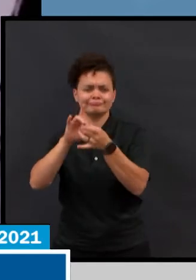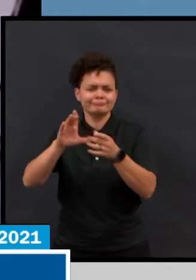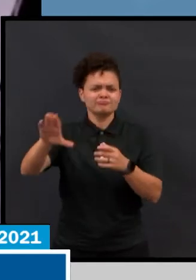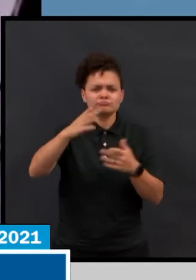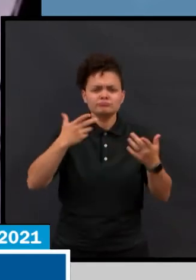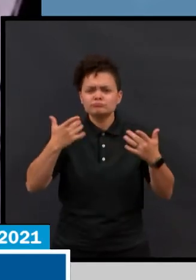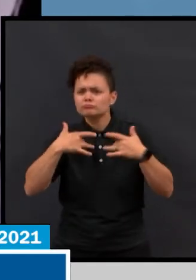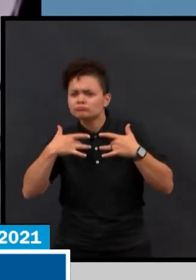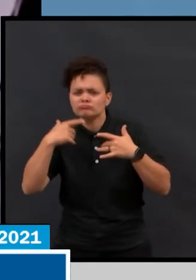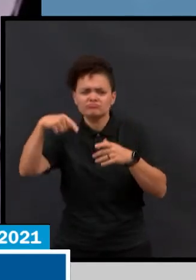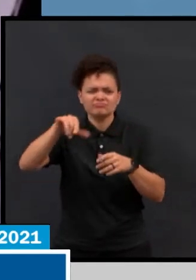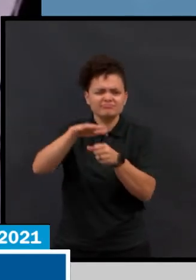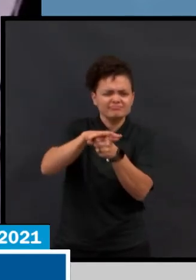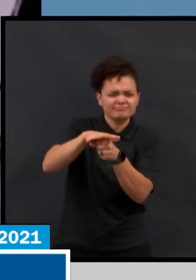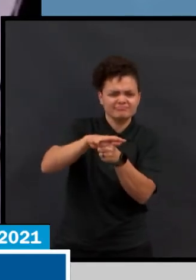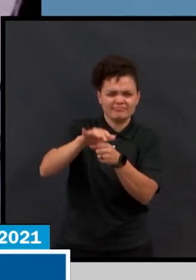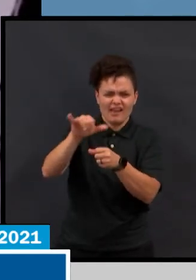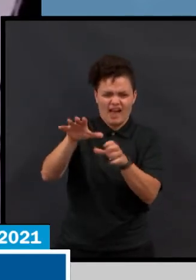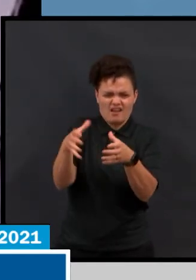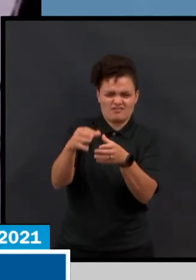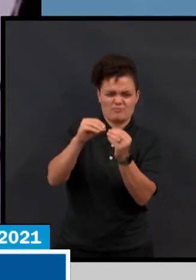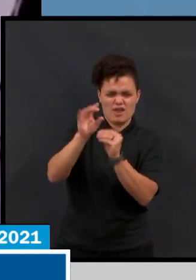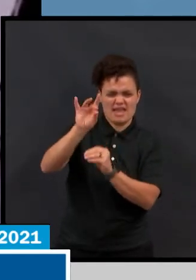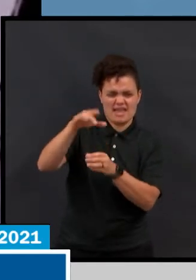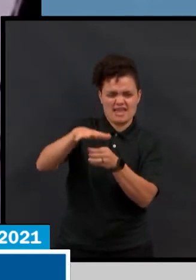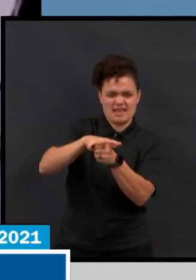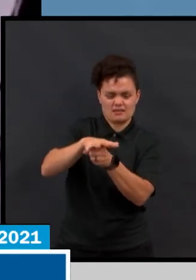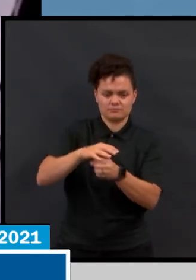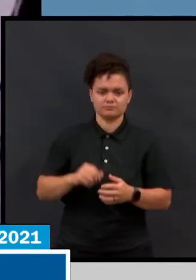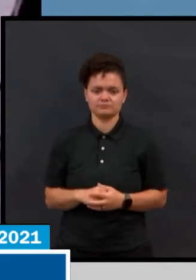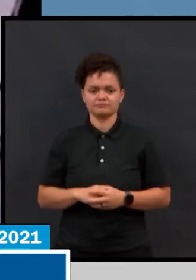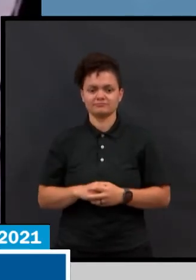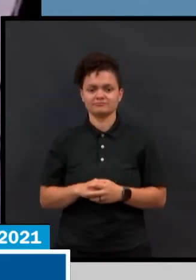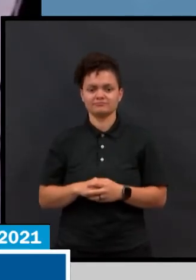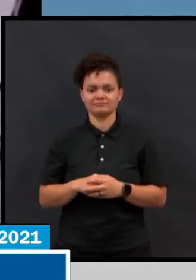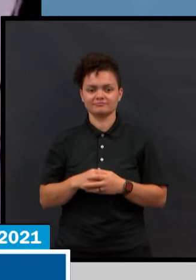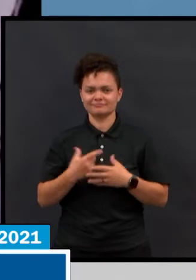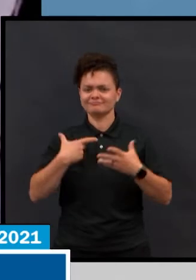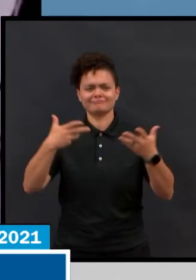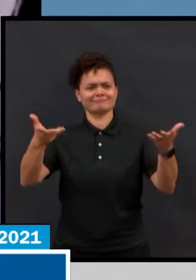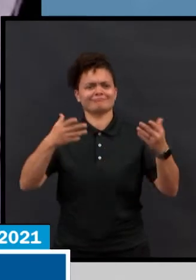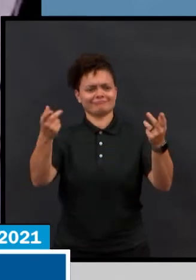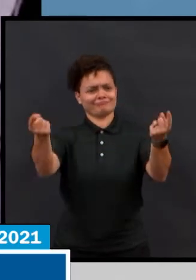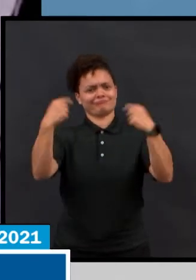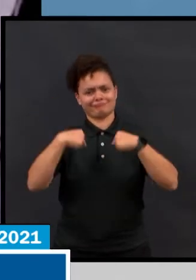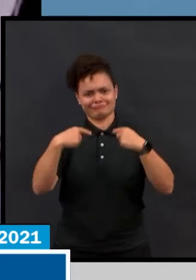in so with that i want to welcome everyone to this cabinet in the community and before i get started